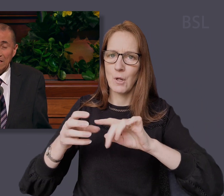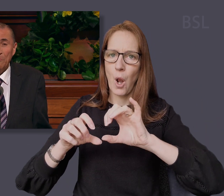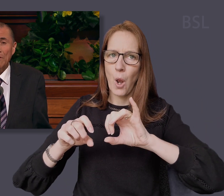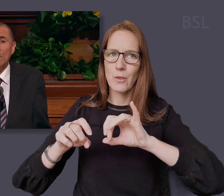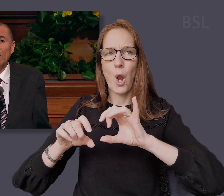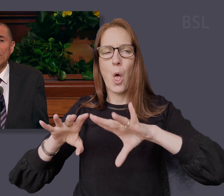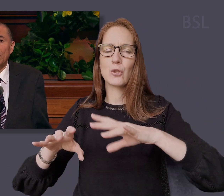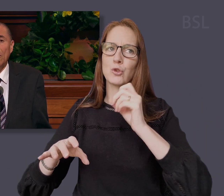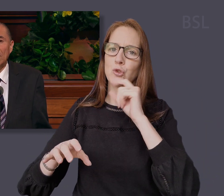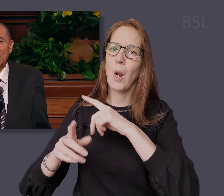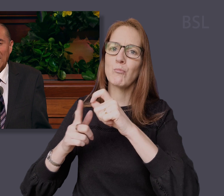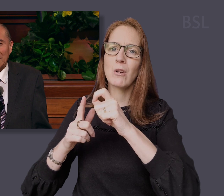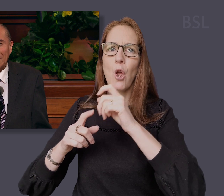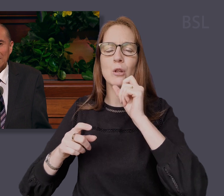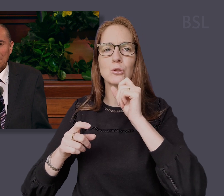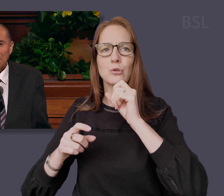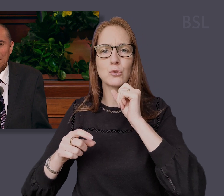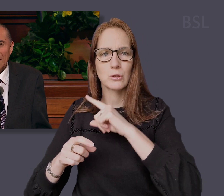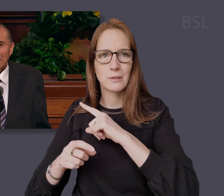and the parable of the prodigal son.